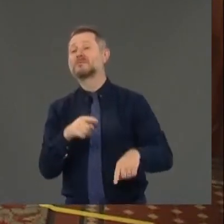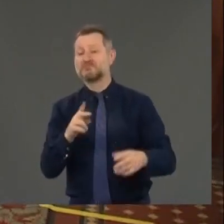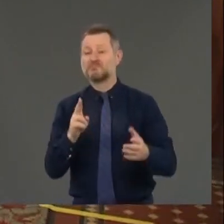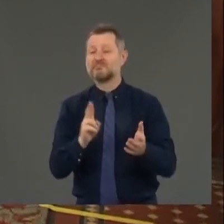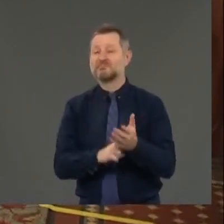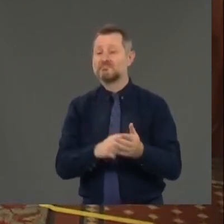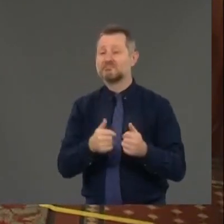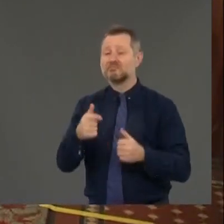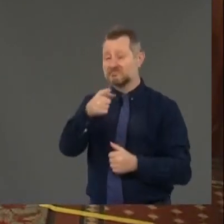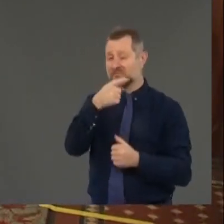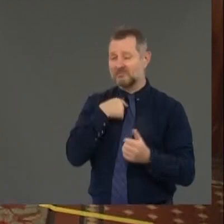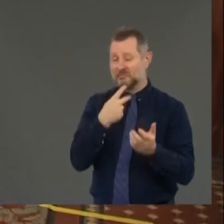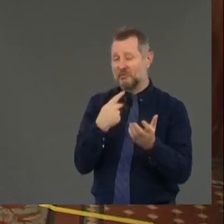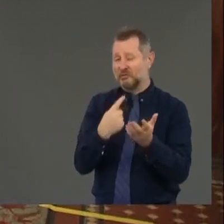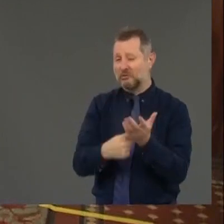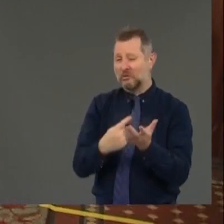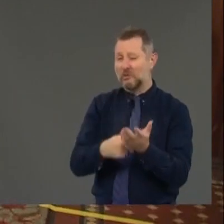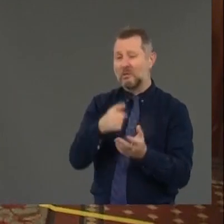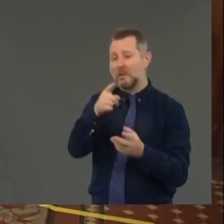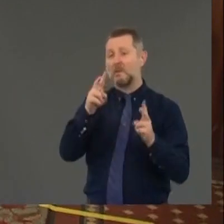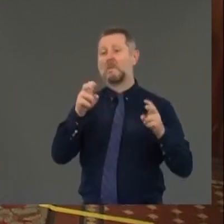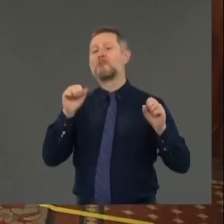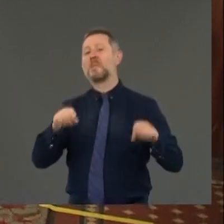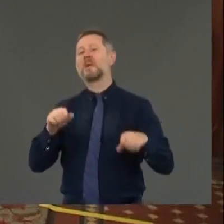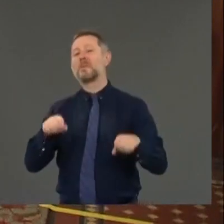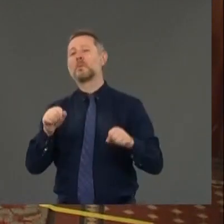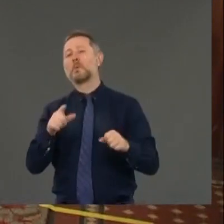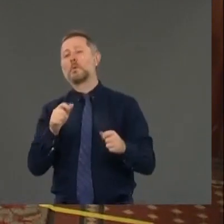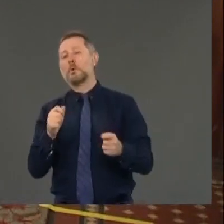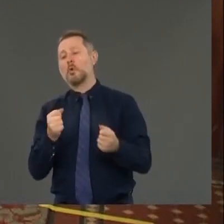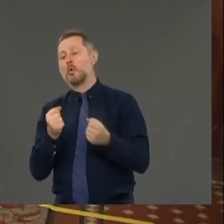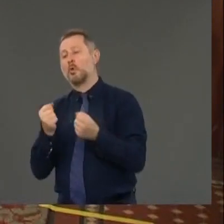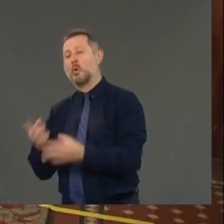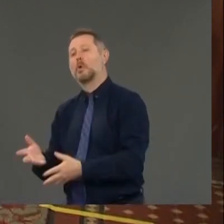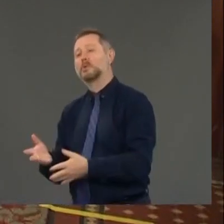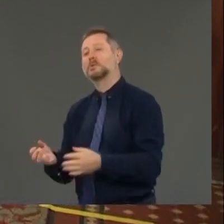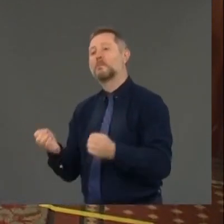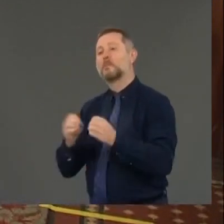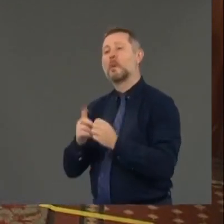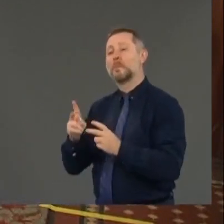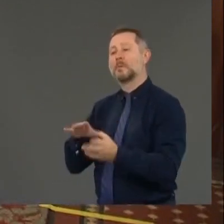THAT PERHAPS MARCH 25th